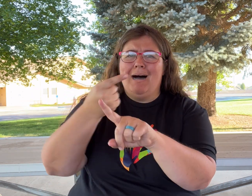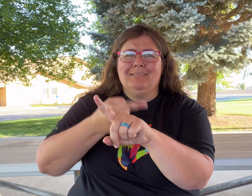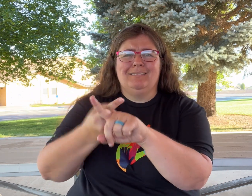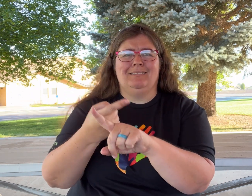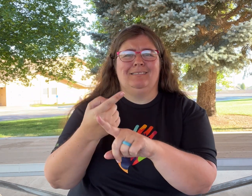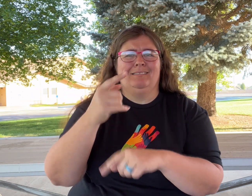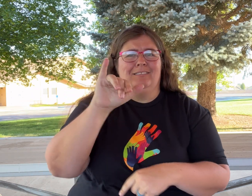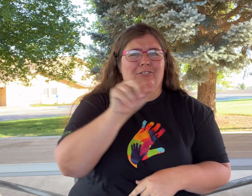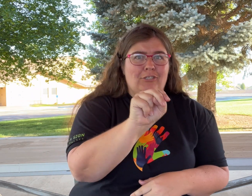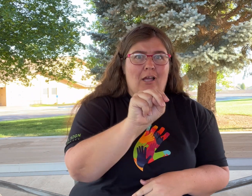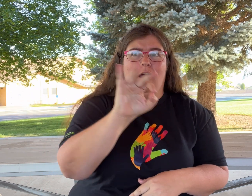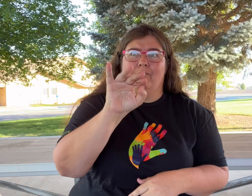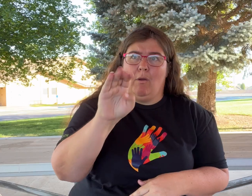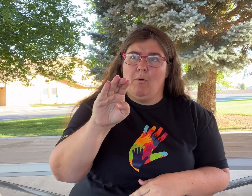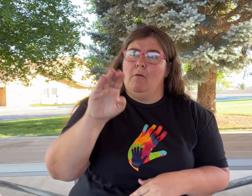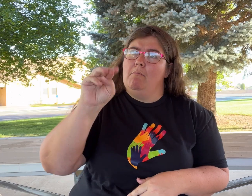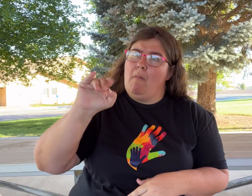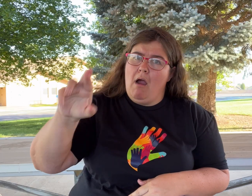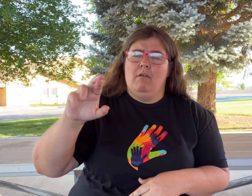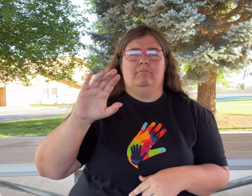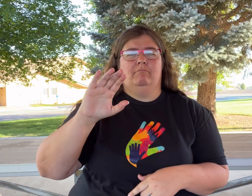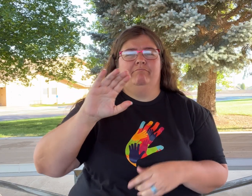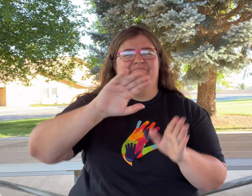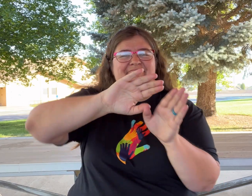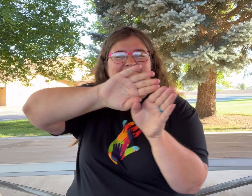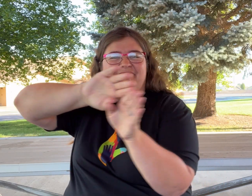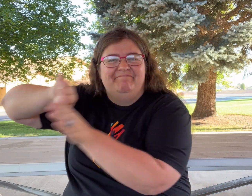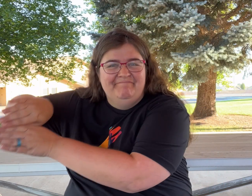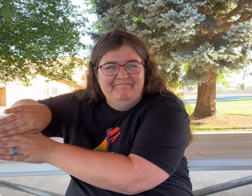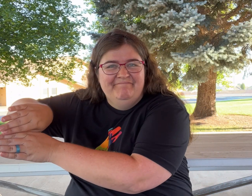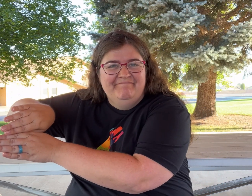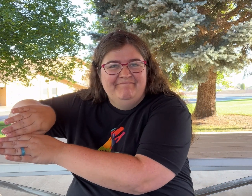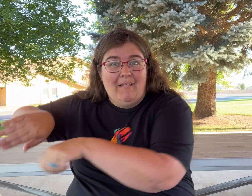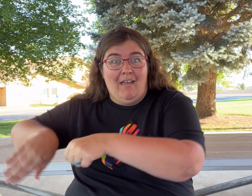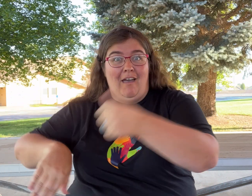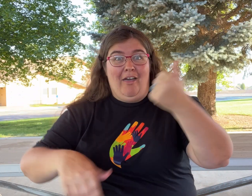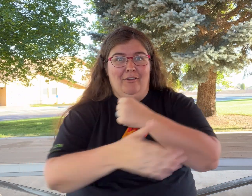"But what about months? January, February, March. You've got to fingerspell those." No.